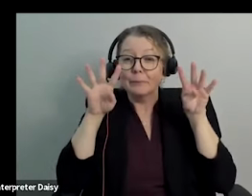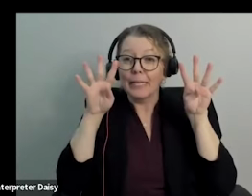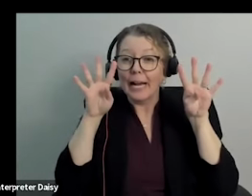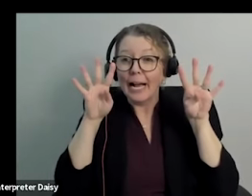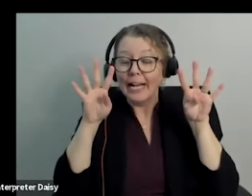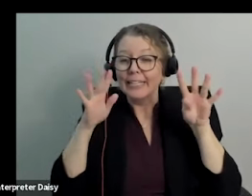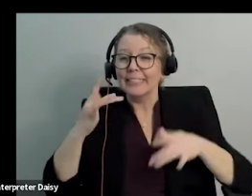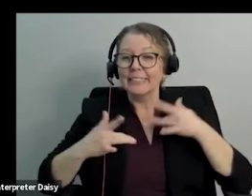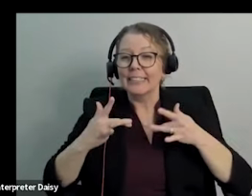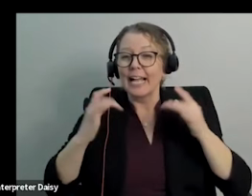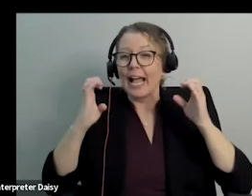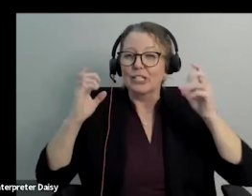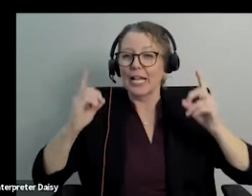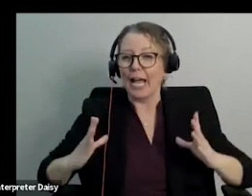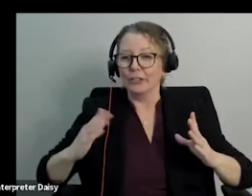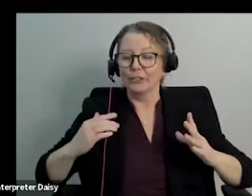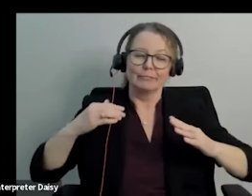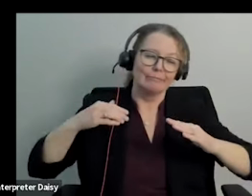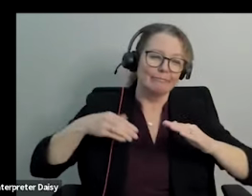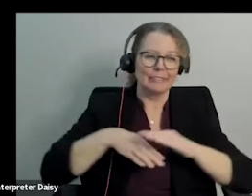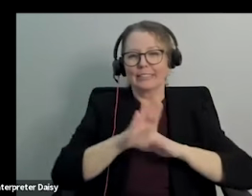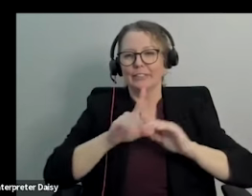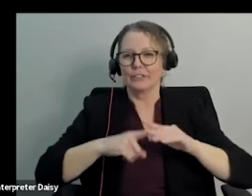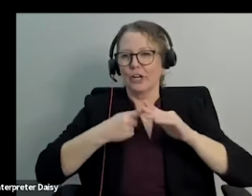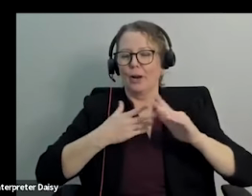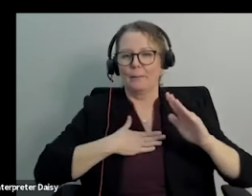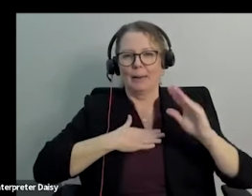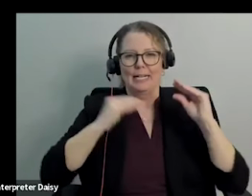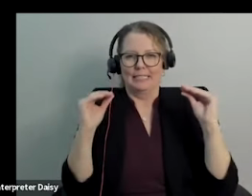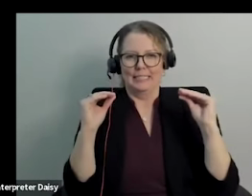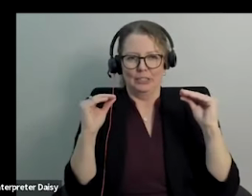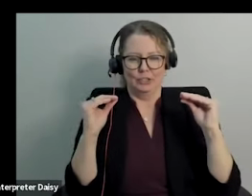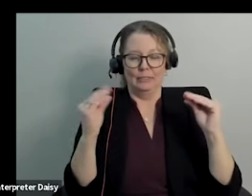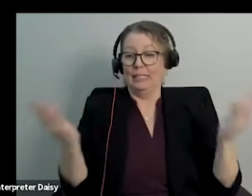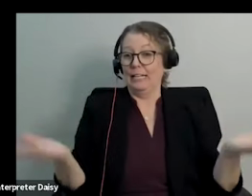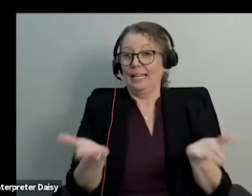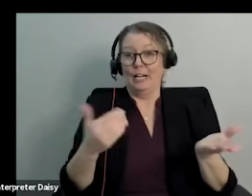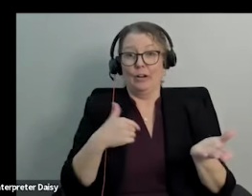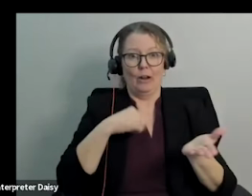and I entered Harris-Hillman starting my teaching career. It was here that I learned the secret sauce